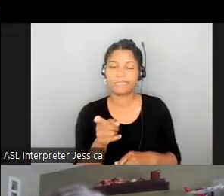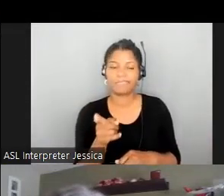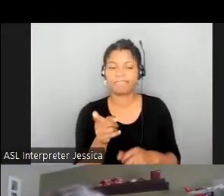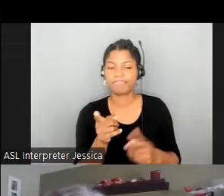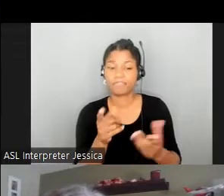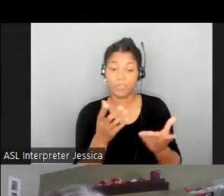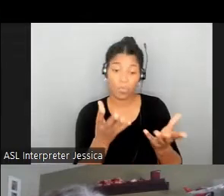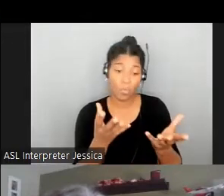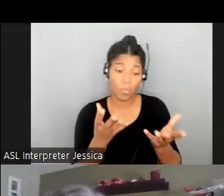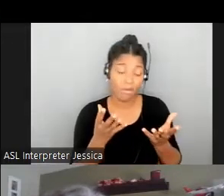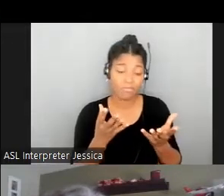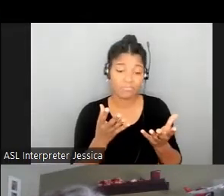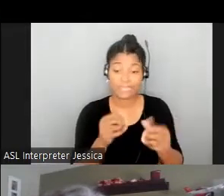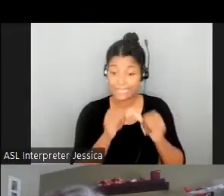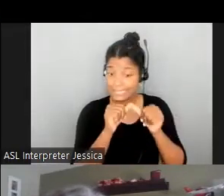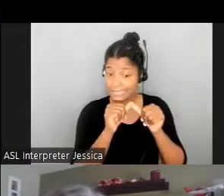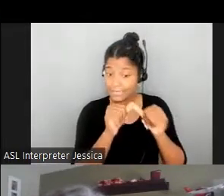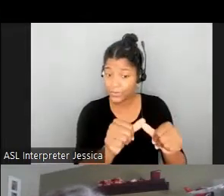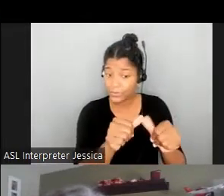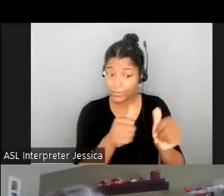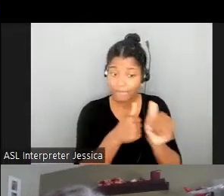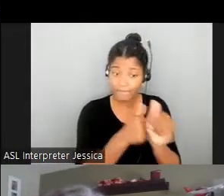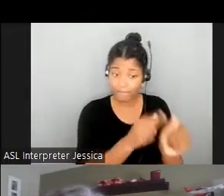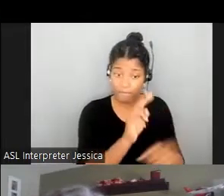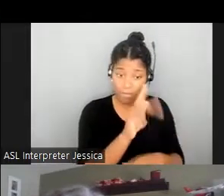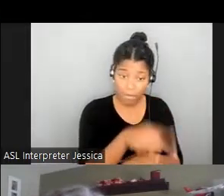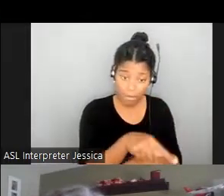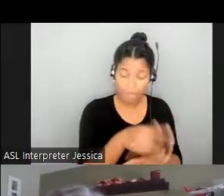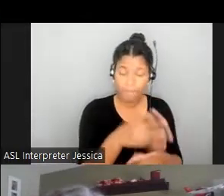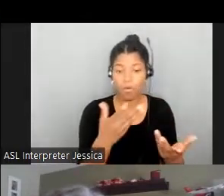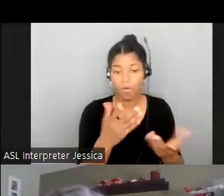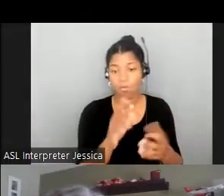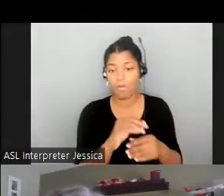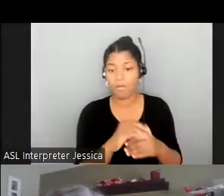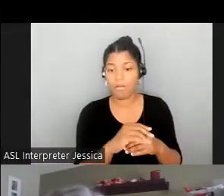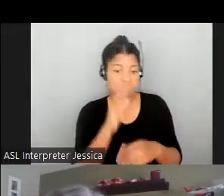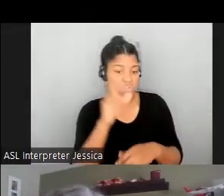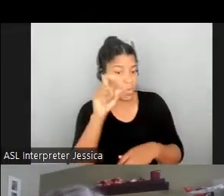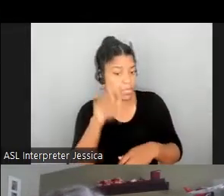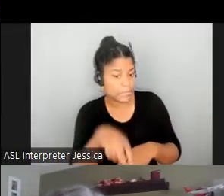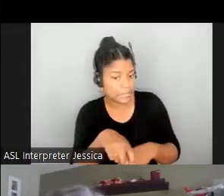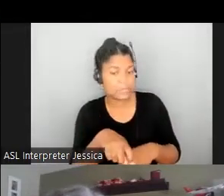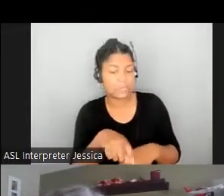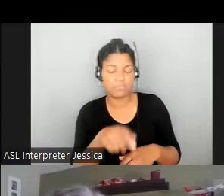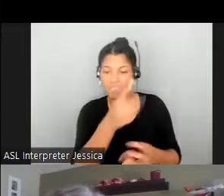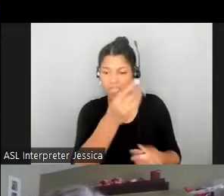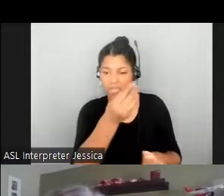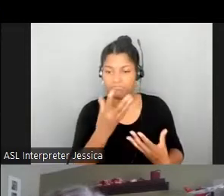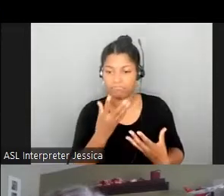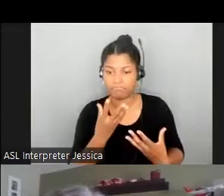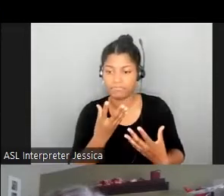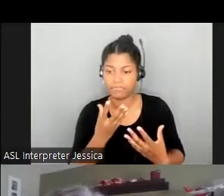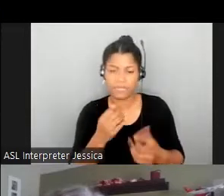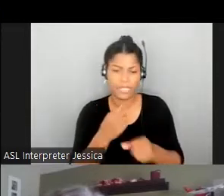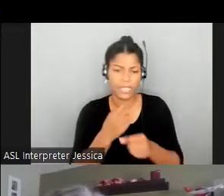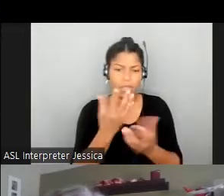us to continue to follow-up periodically to check in to make sure they were still doing okay.